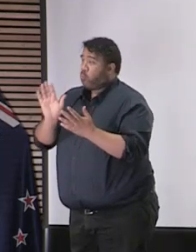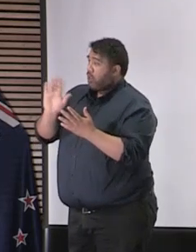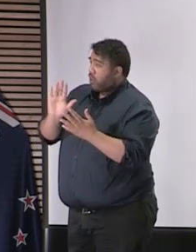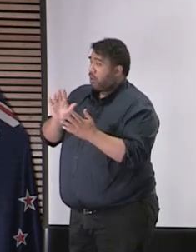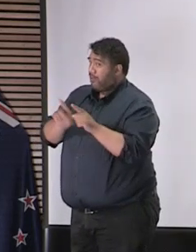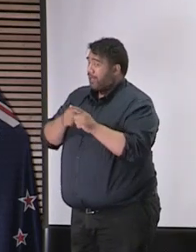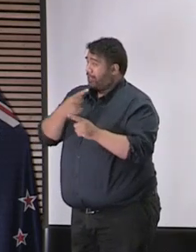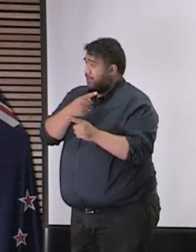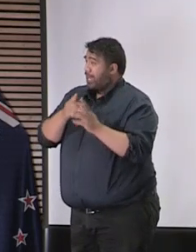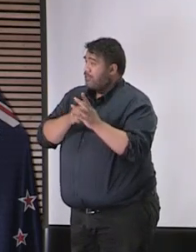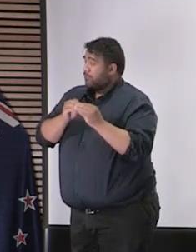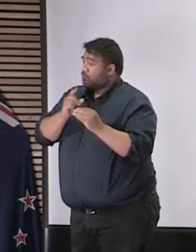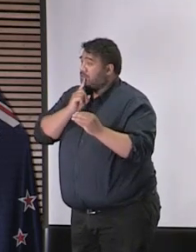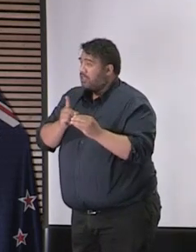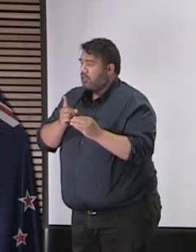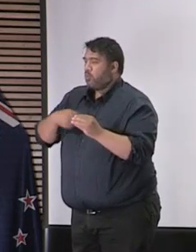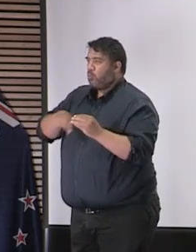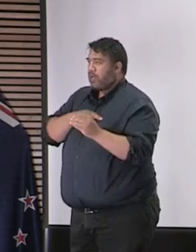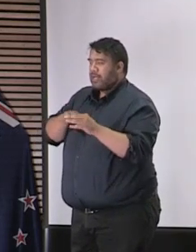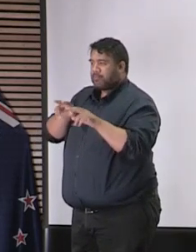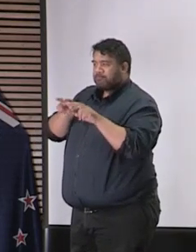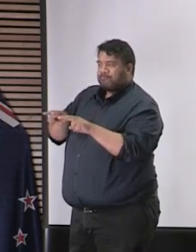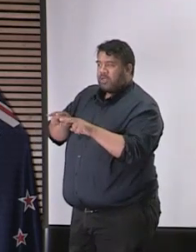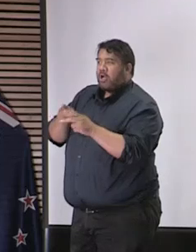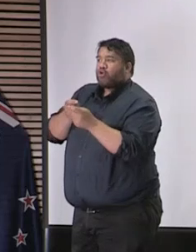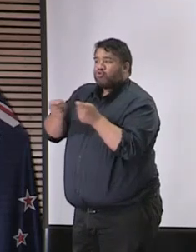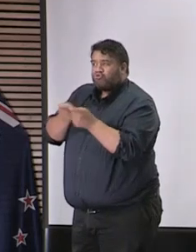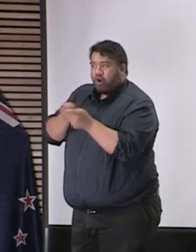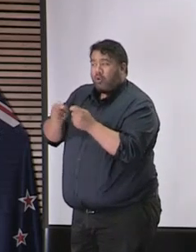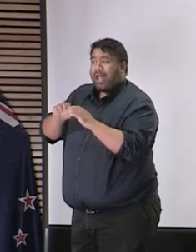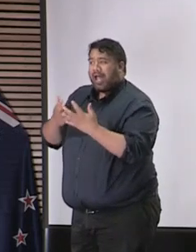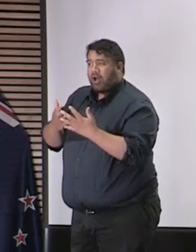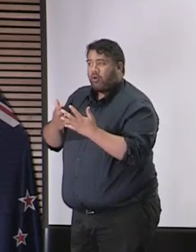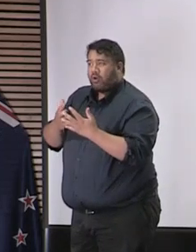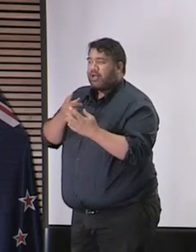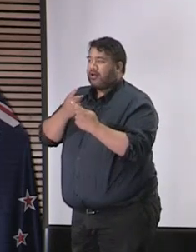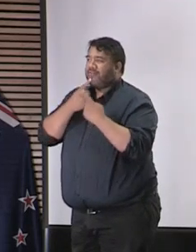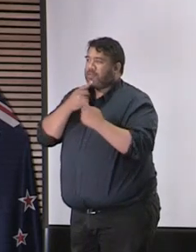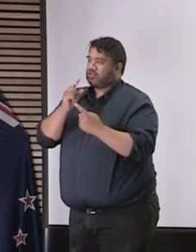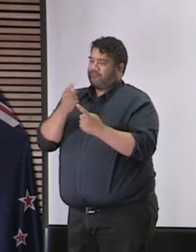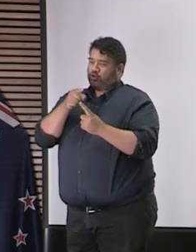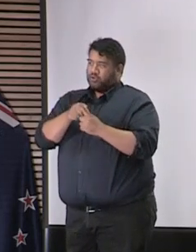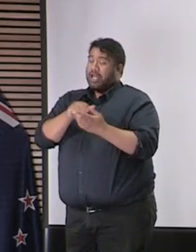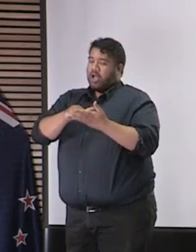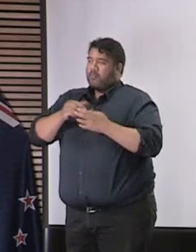likely? PRIME MINISTER JACINDA Ultimately what we want is control of the virus. As the Director-General has said the way we can assess